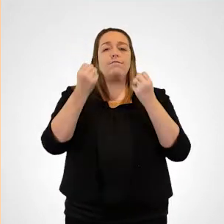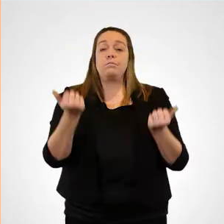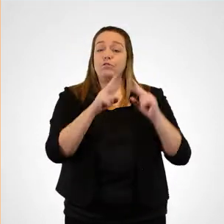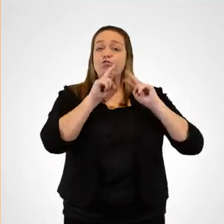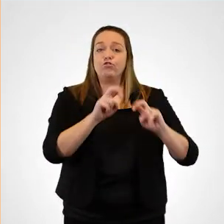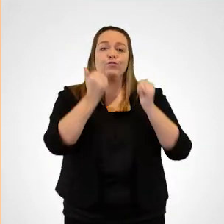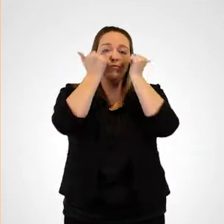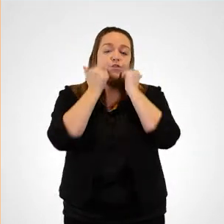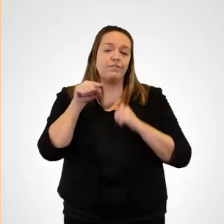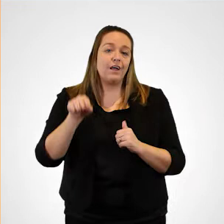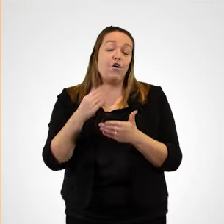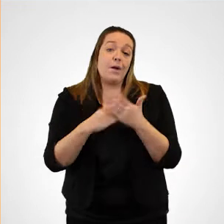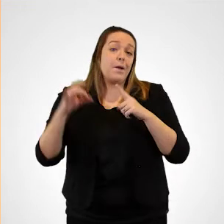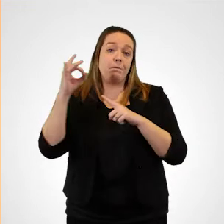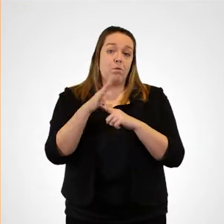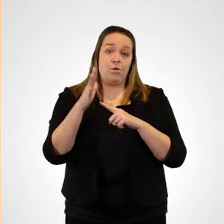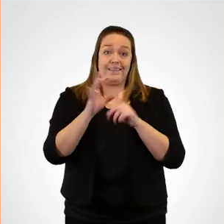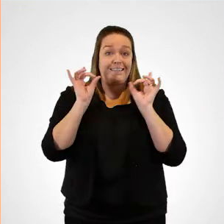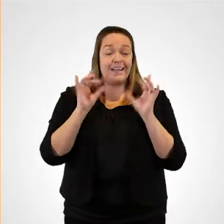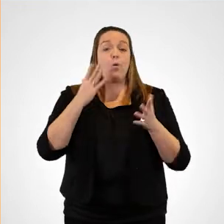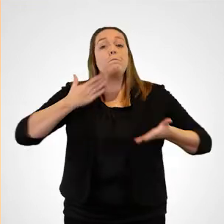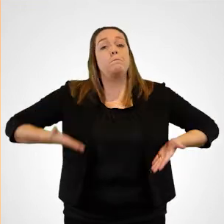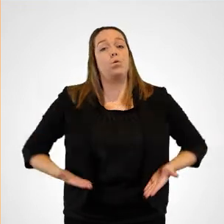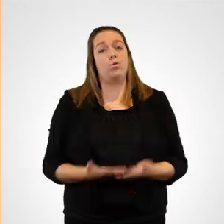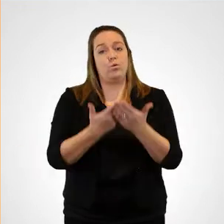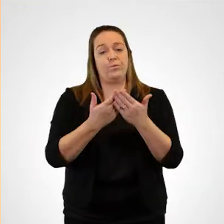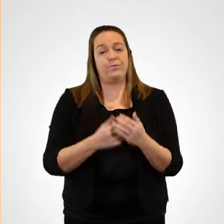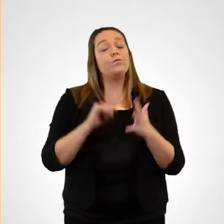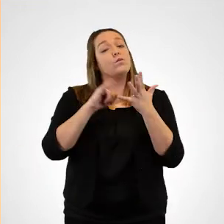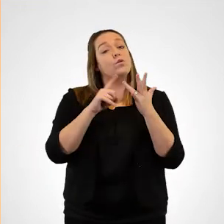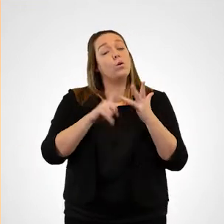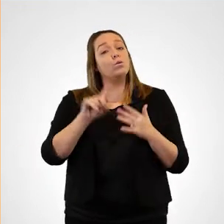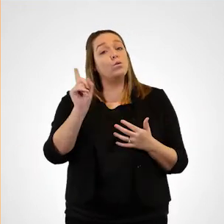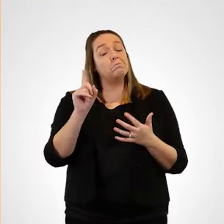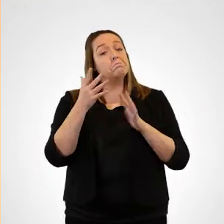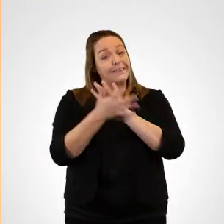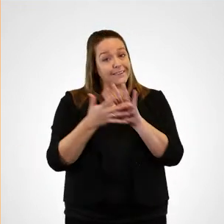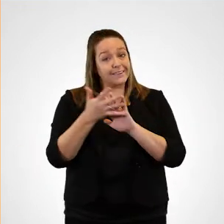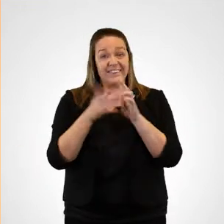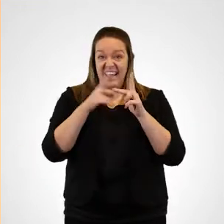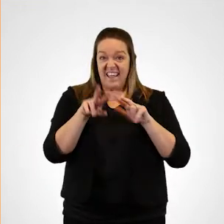and it seems to be important right from birth. So the idea is then that if this is important